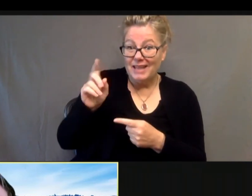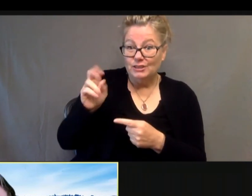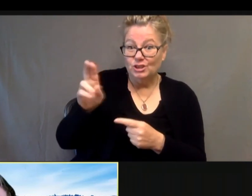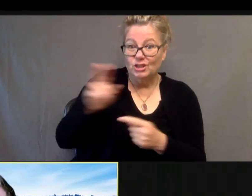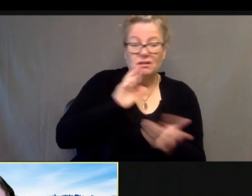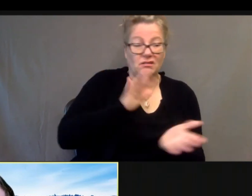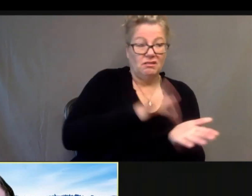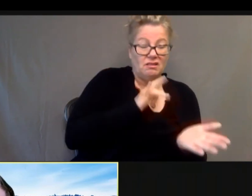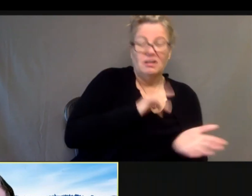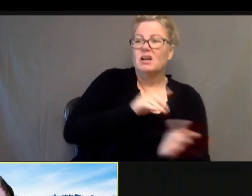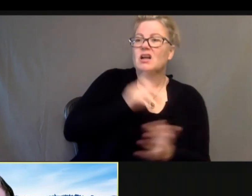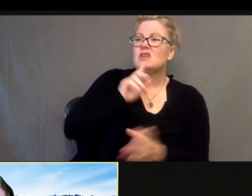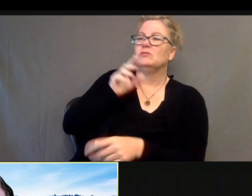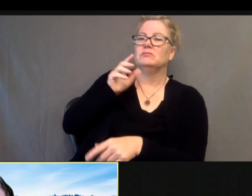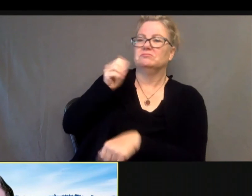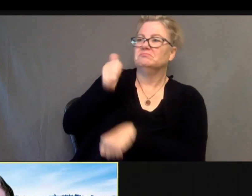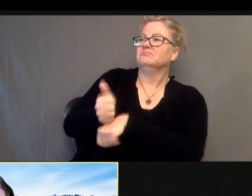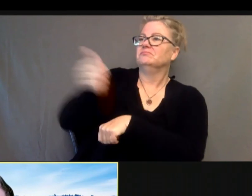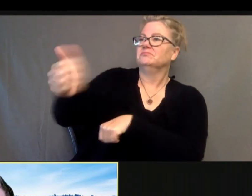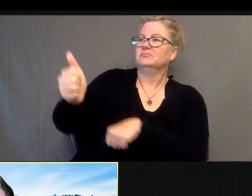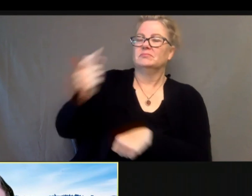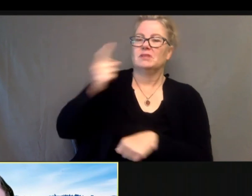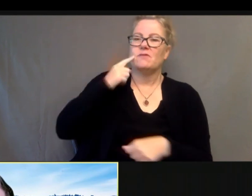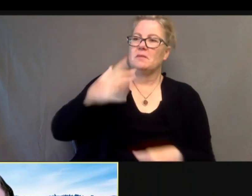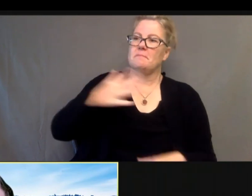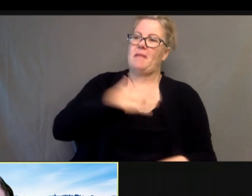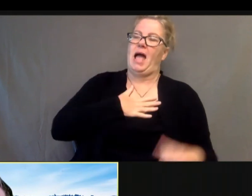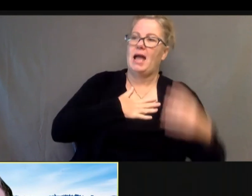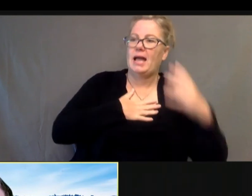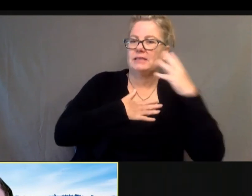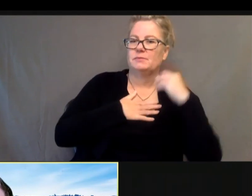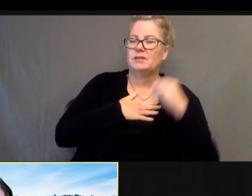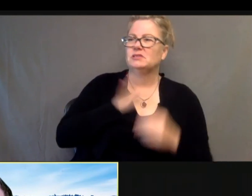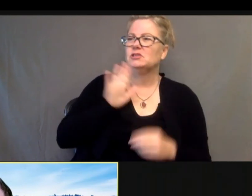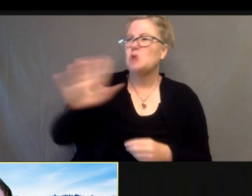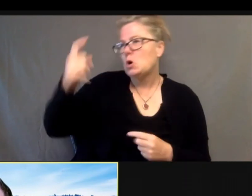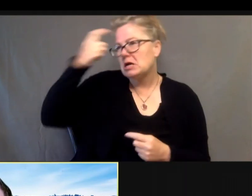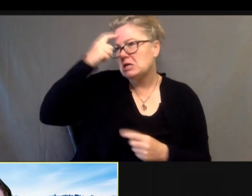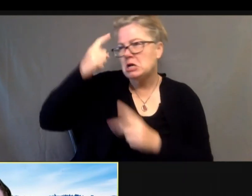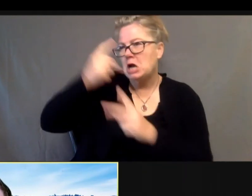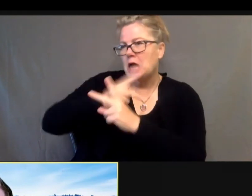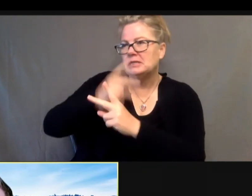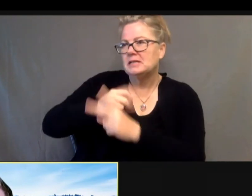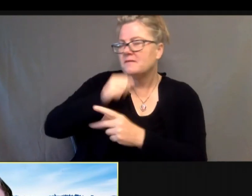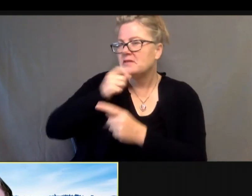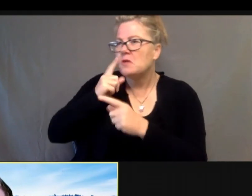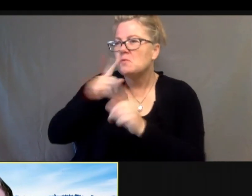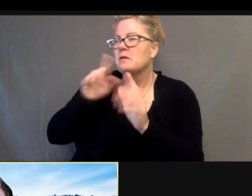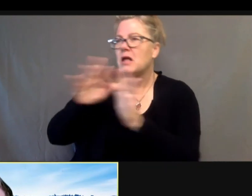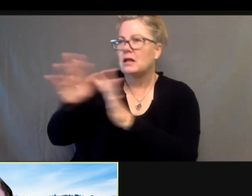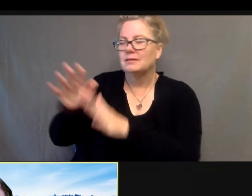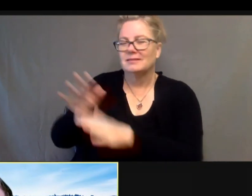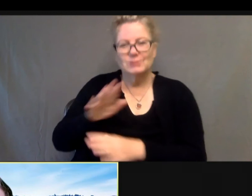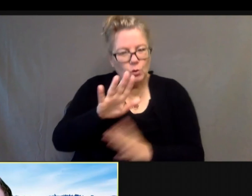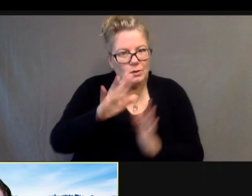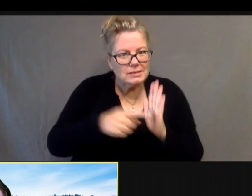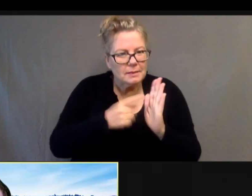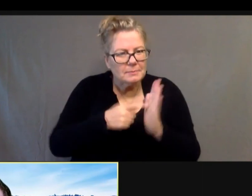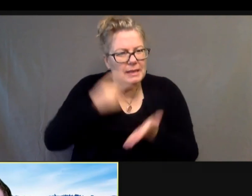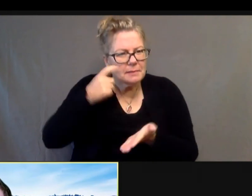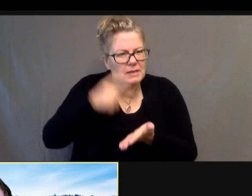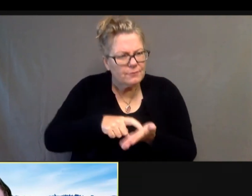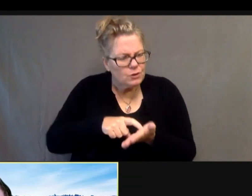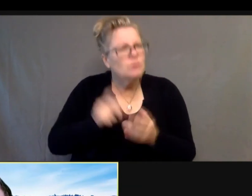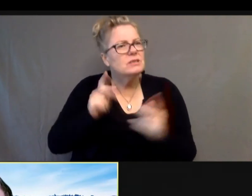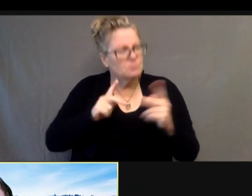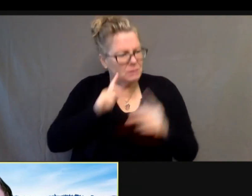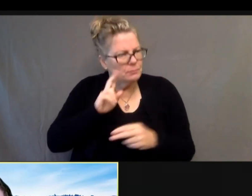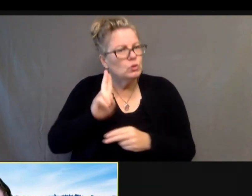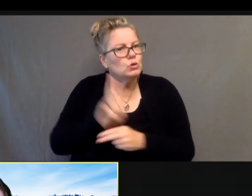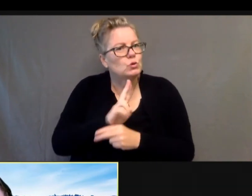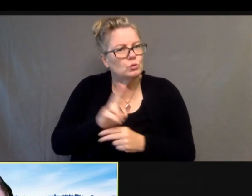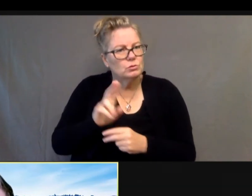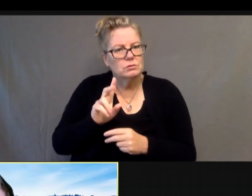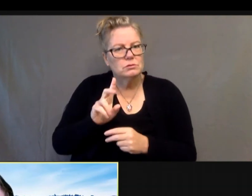or professionalism, or, these sorts of things too as a weapon against the individual.